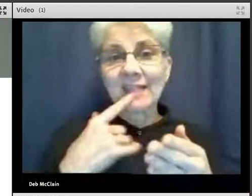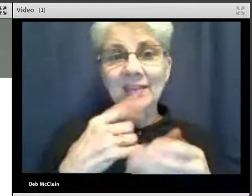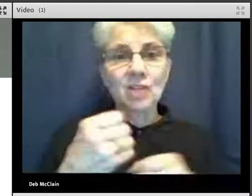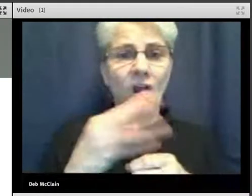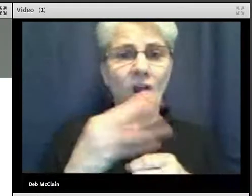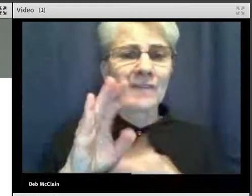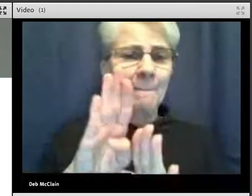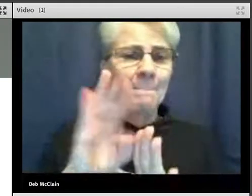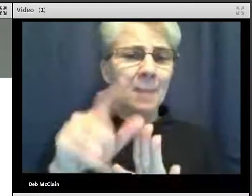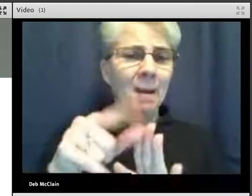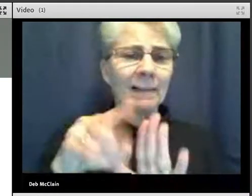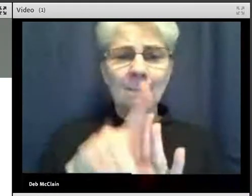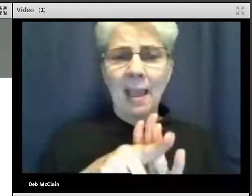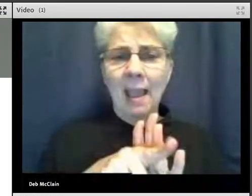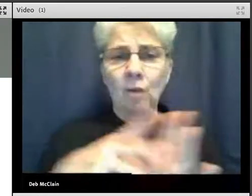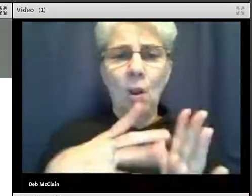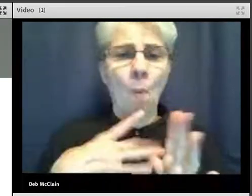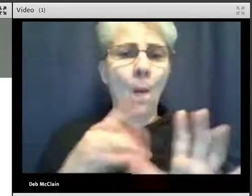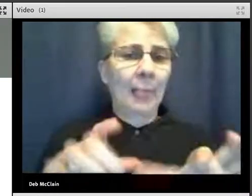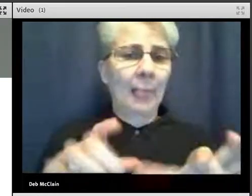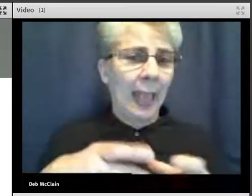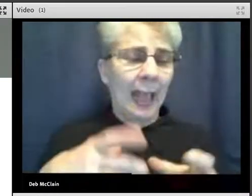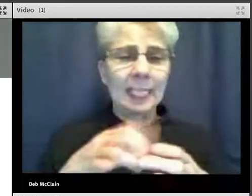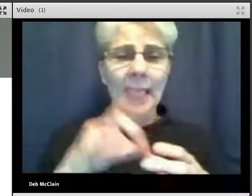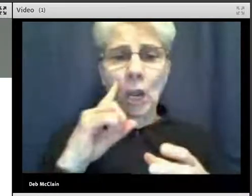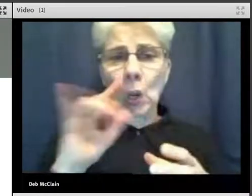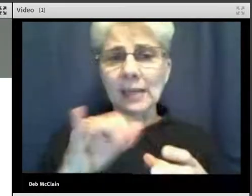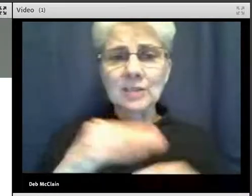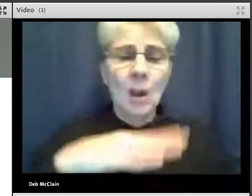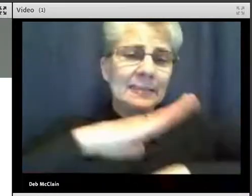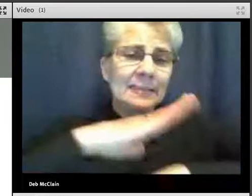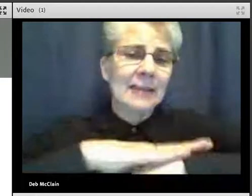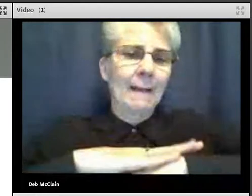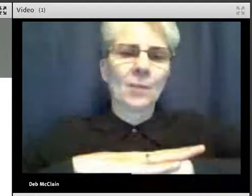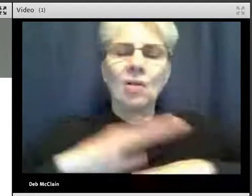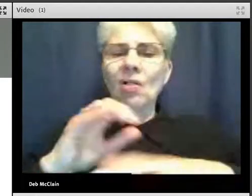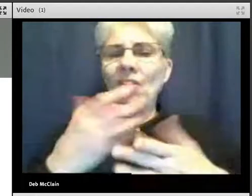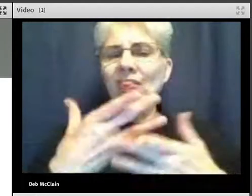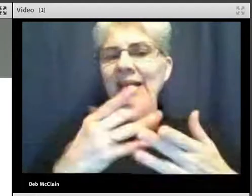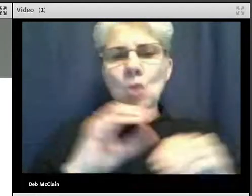But the fact that there's a coffee mug in the background, that's a white plate, that it looks like it's on a table.